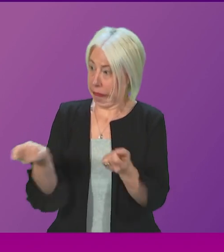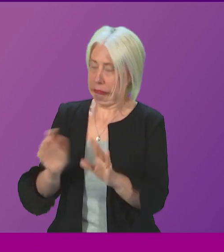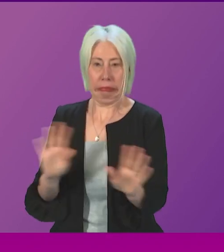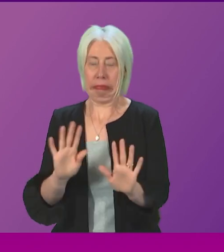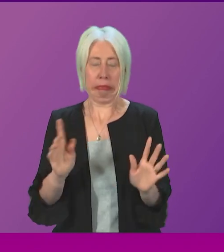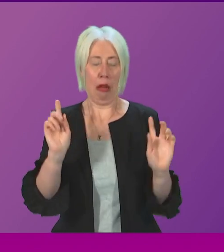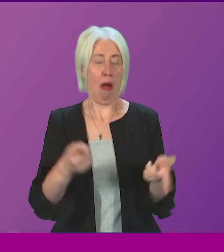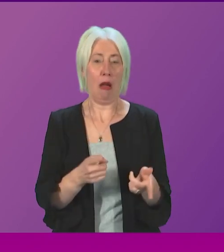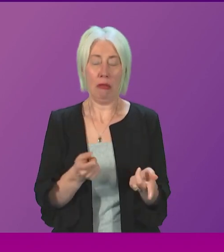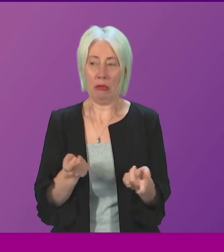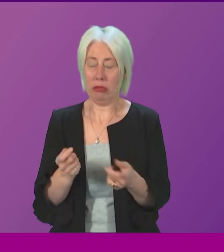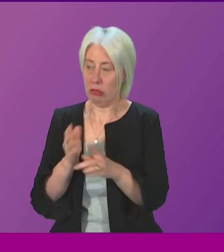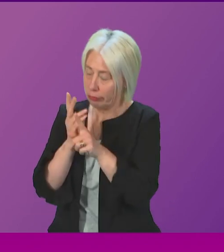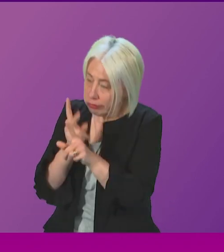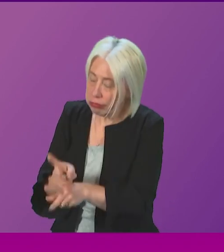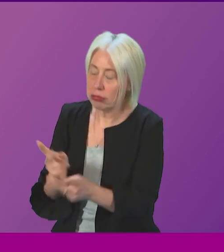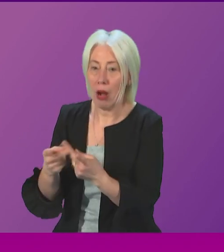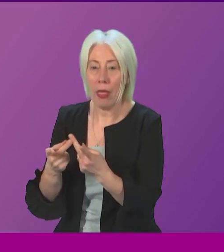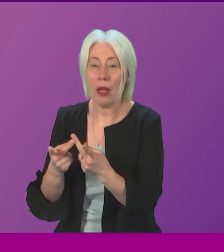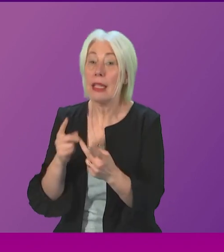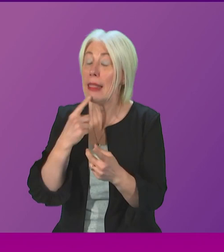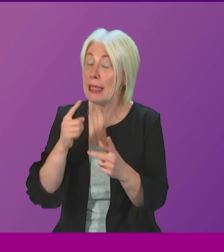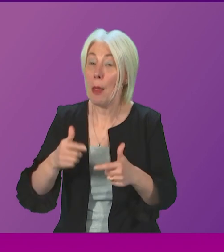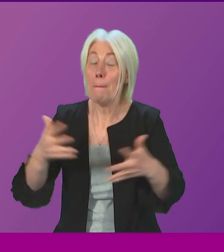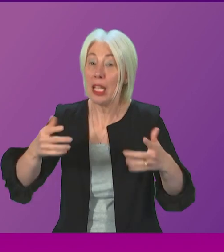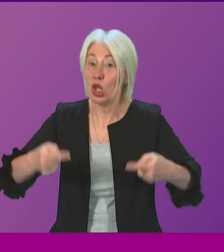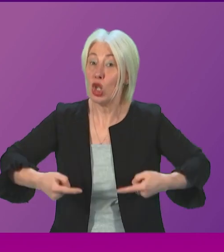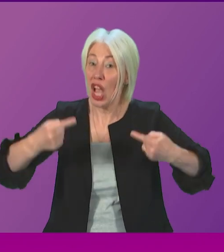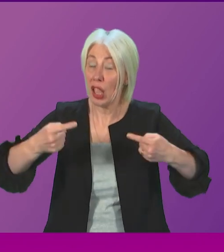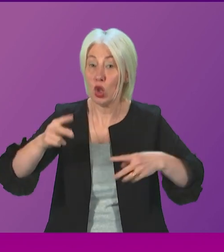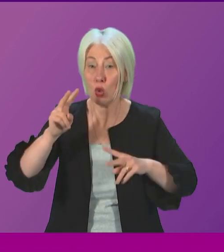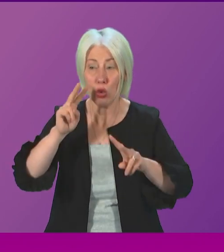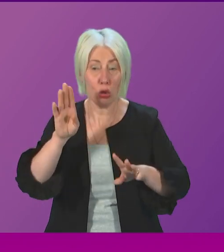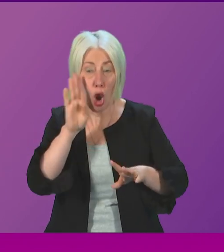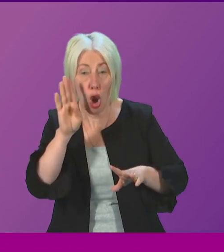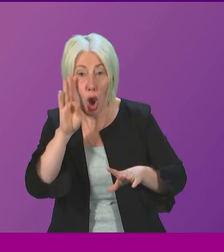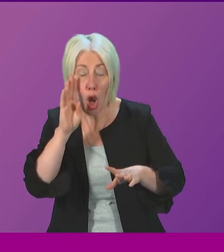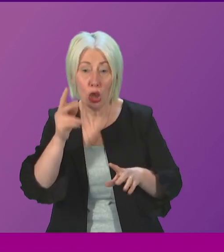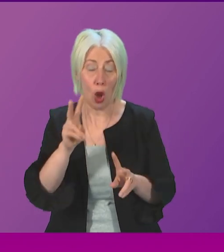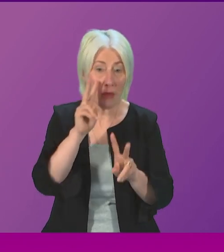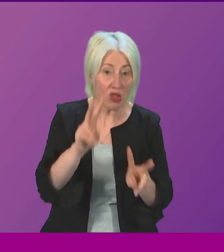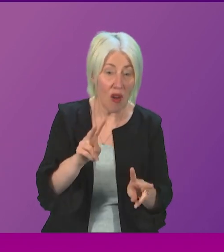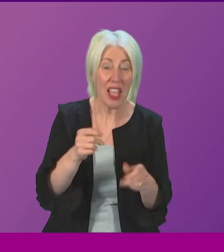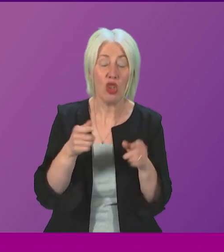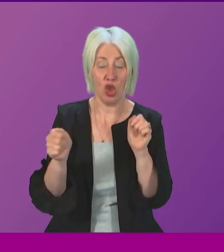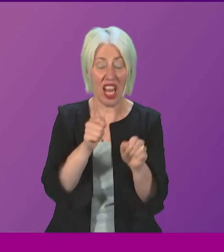“The greatest challenge we heard, and observed, to driving cultural change within the service